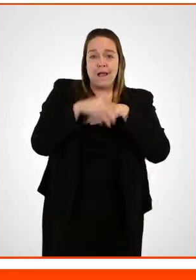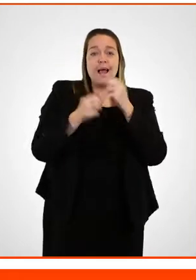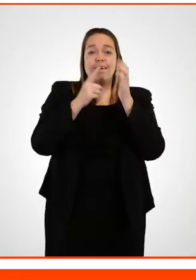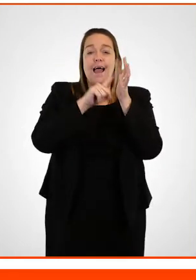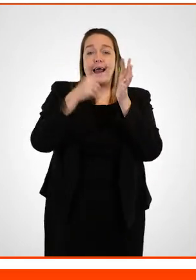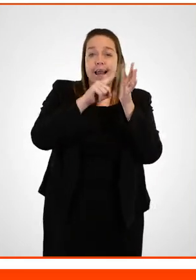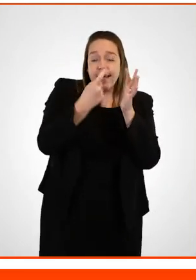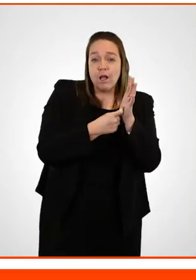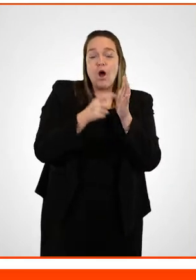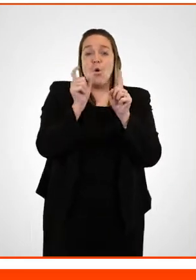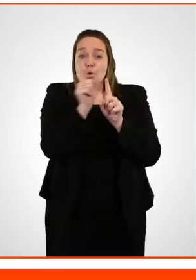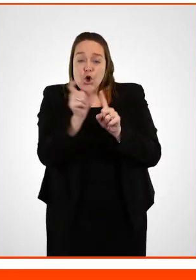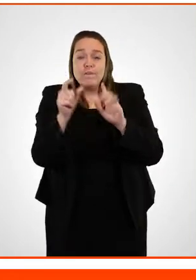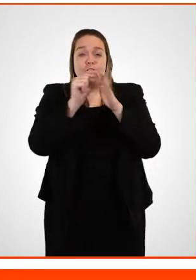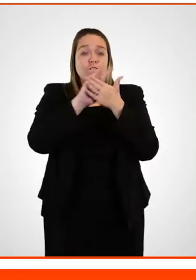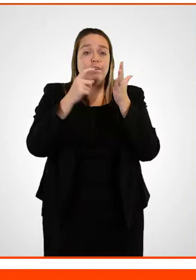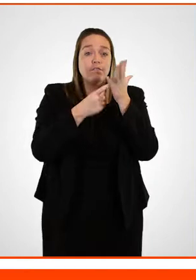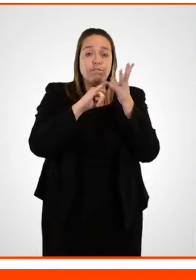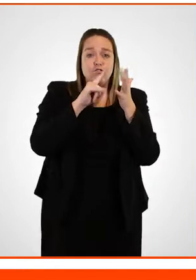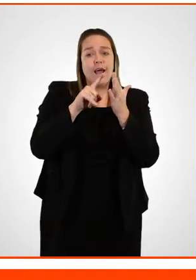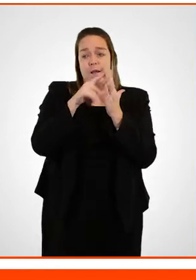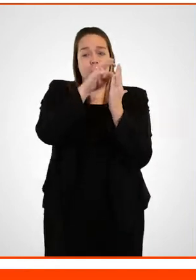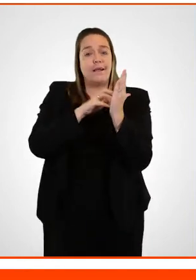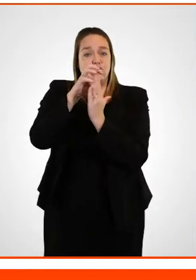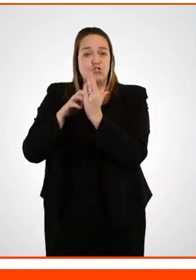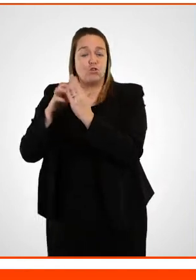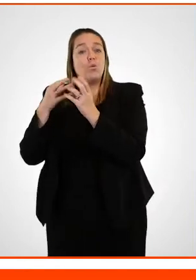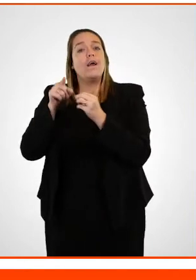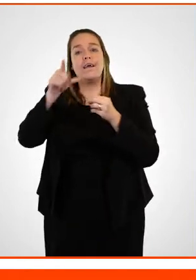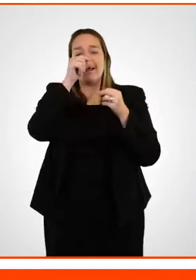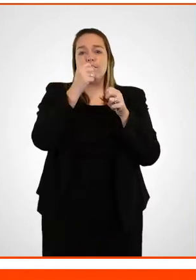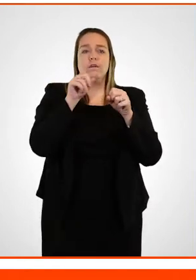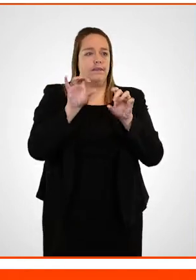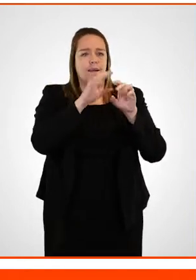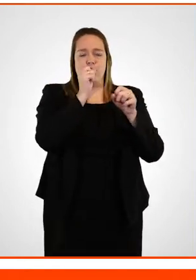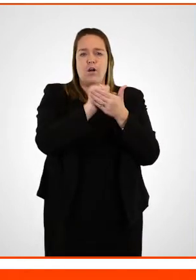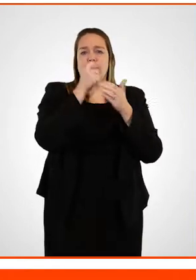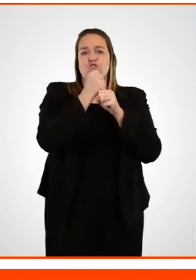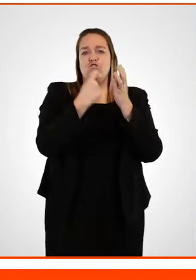words, phrases, passages - and it grades them all so you don't have to do that work.